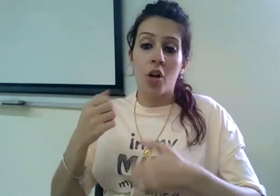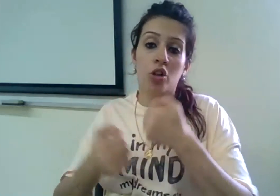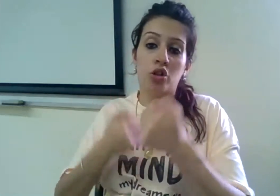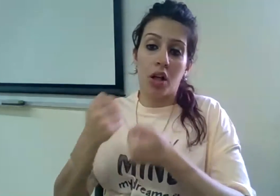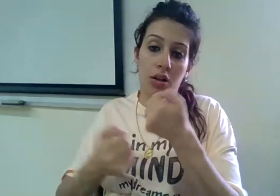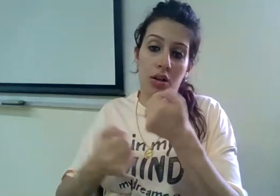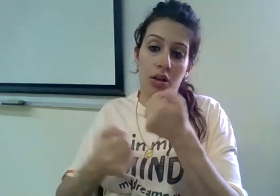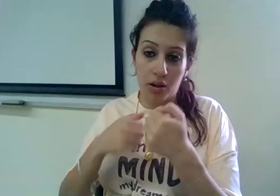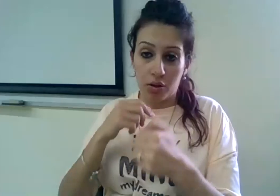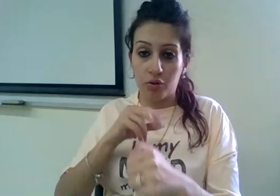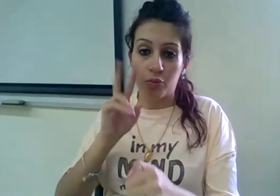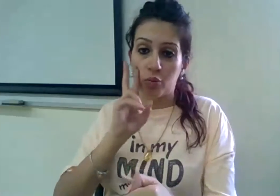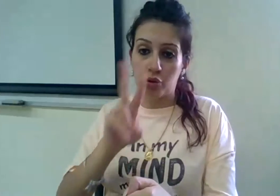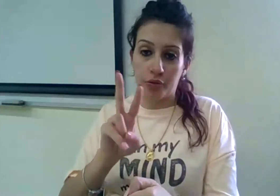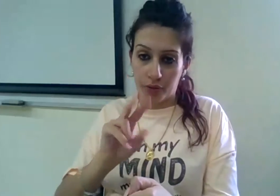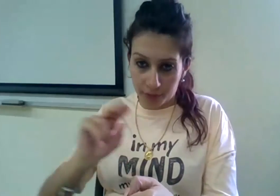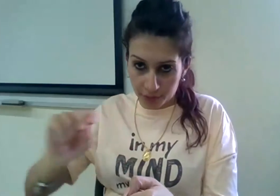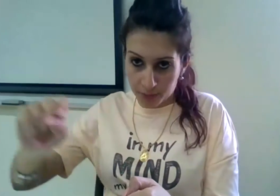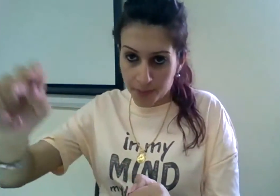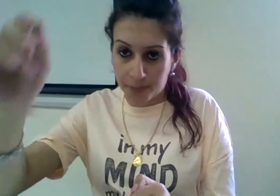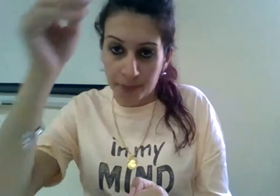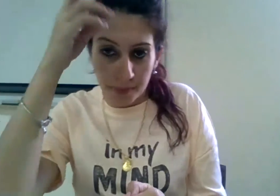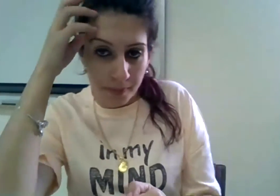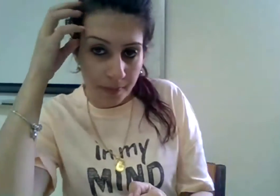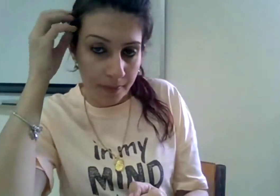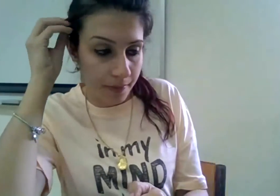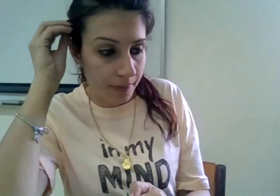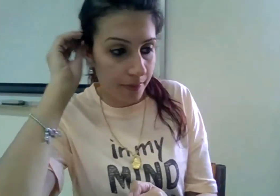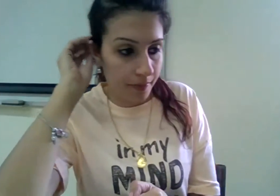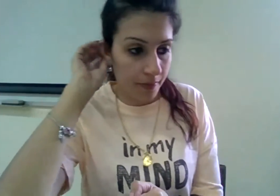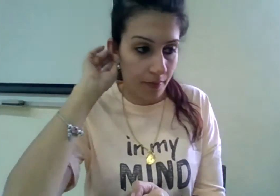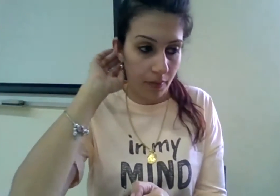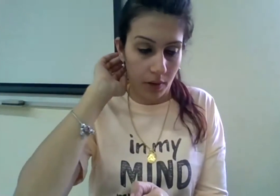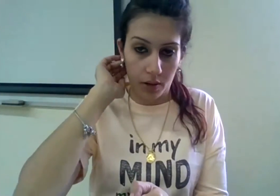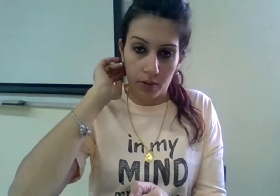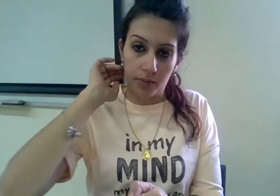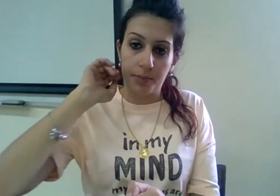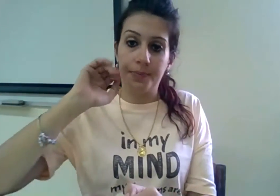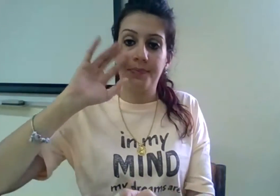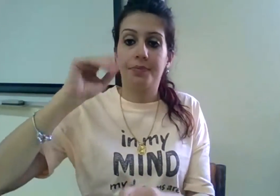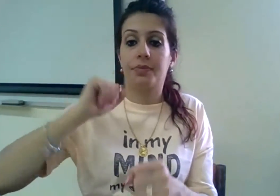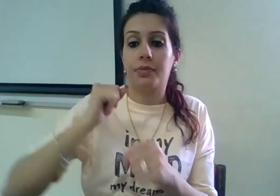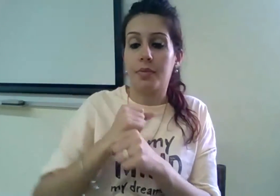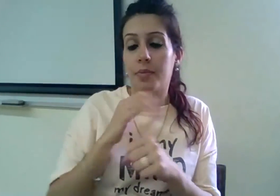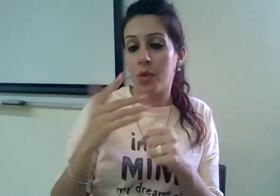And the second question is, what about the role of parents in educational assessments? Before I hand over the floor,